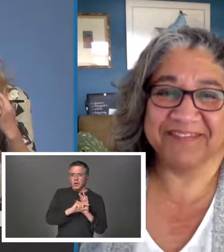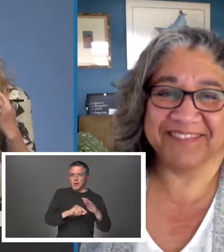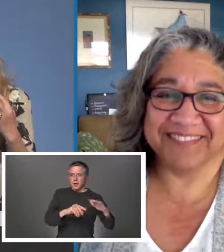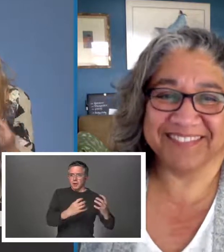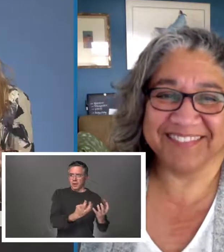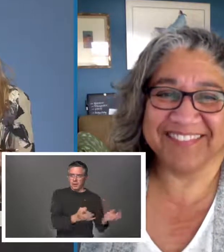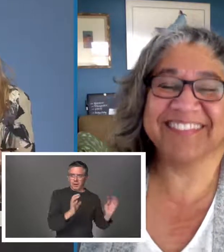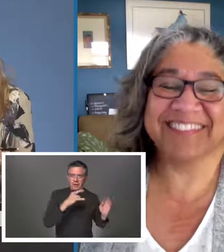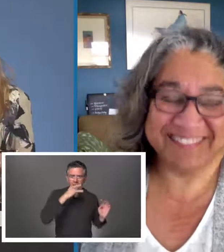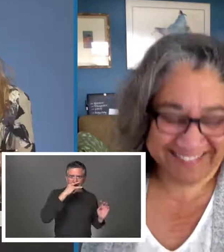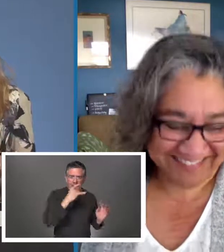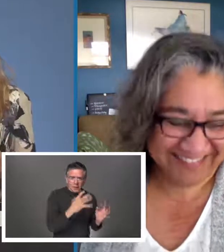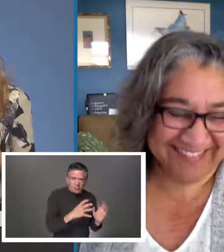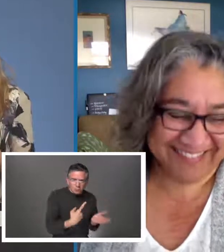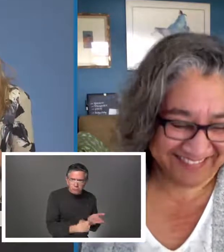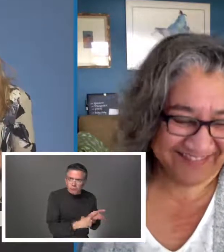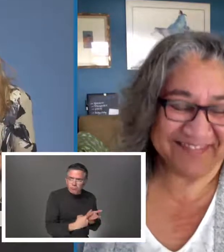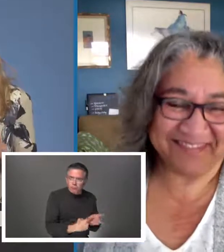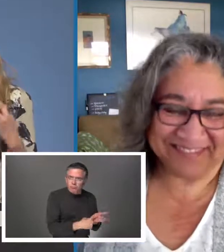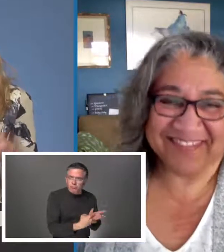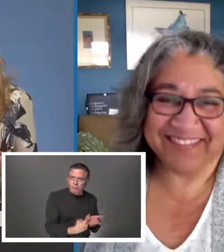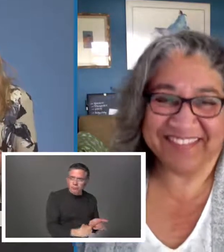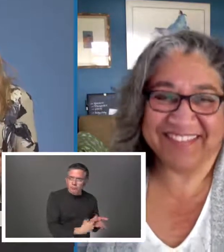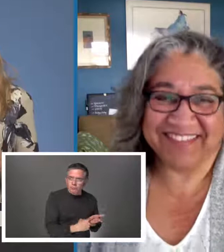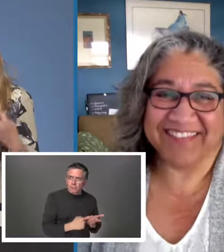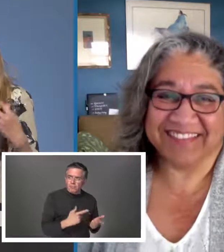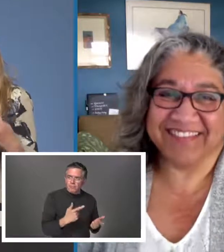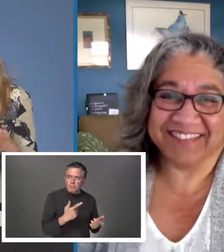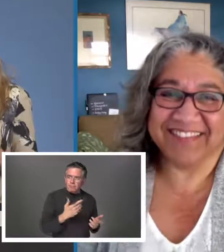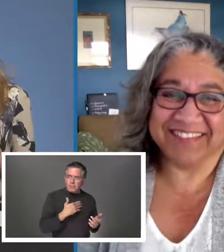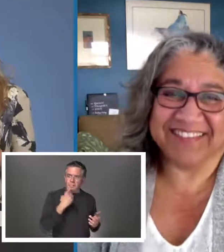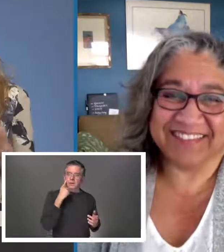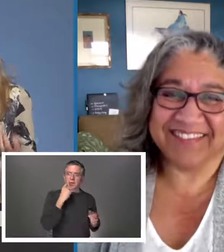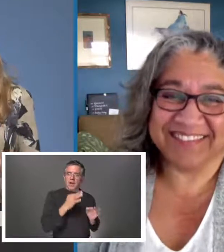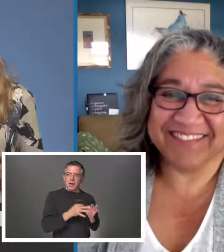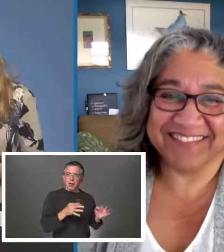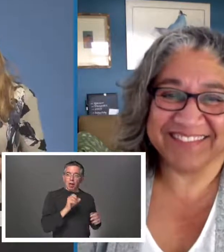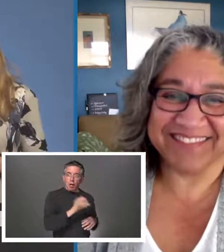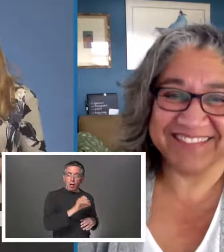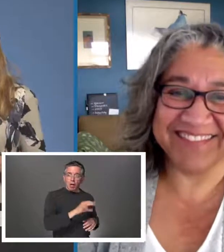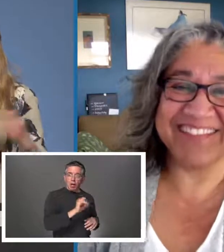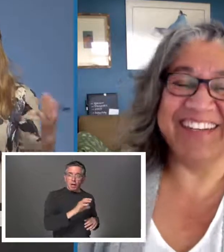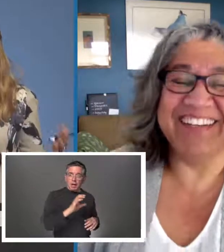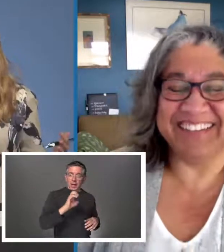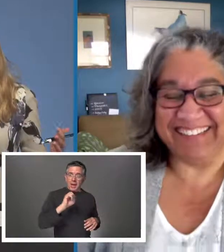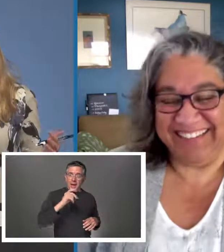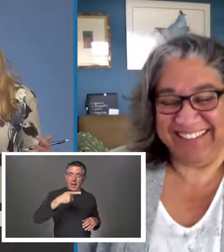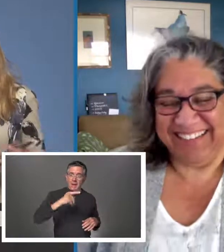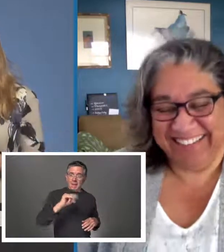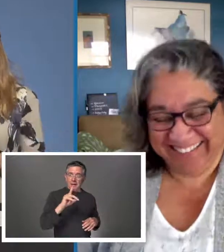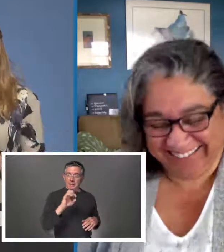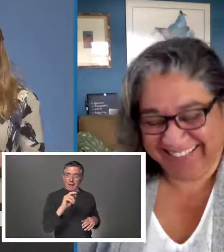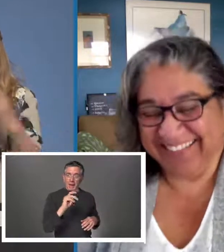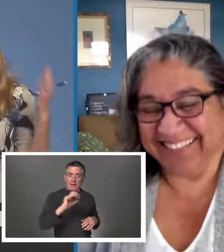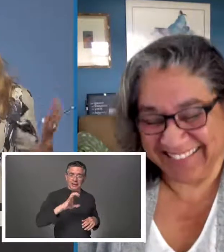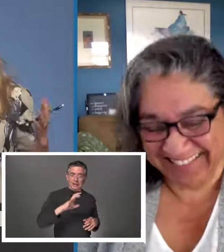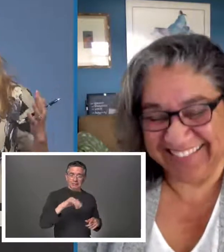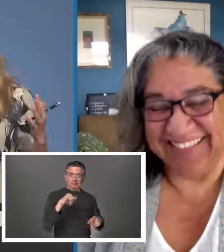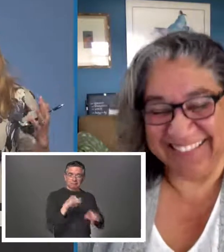how to revise my language and not use words like epidemiology, and interoperability, and all of the other